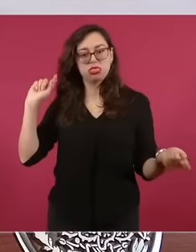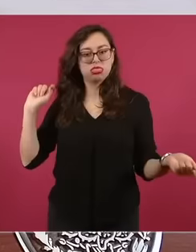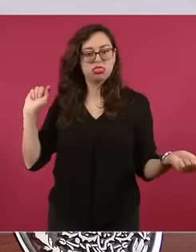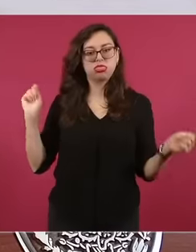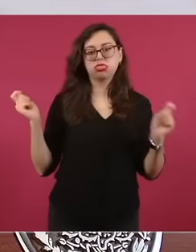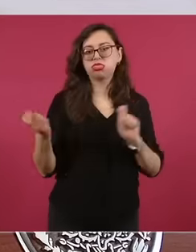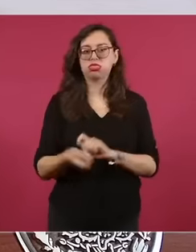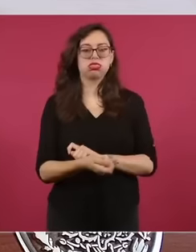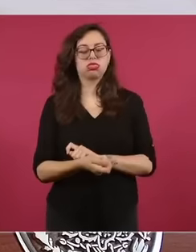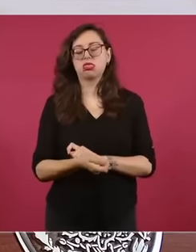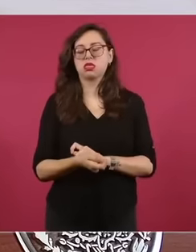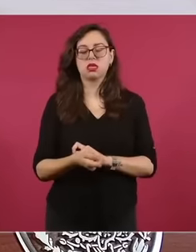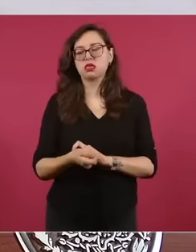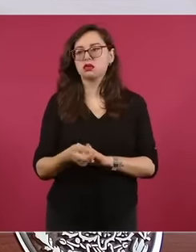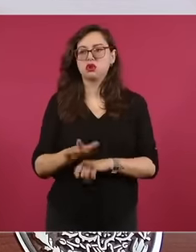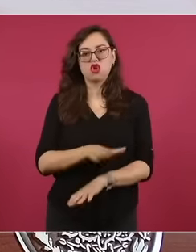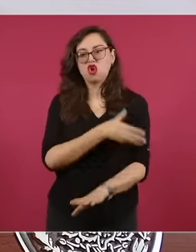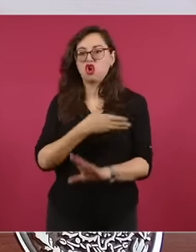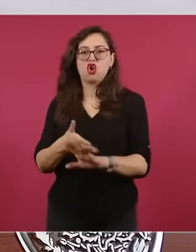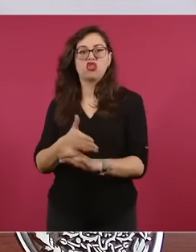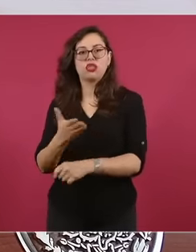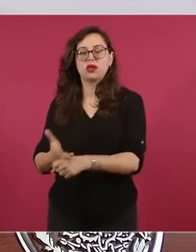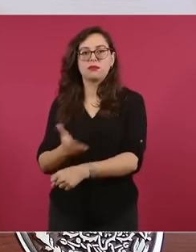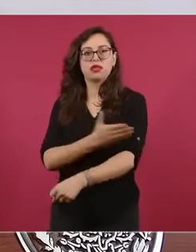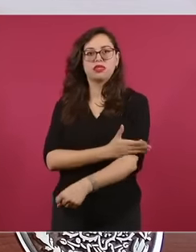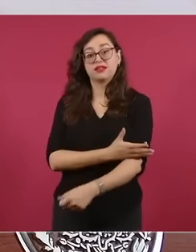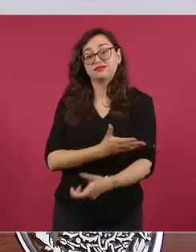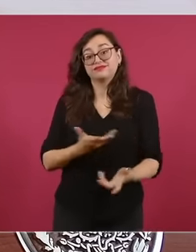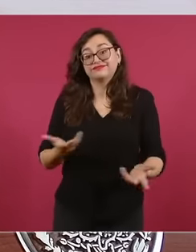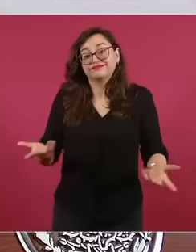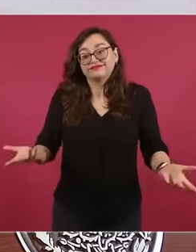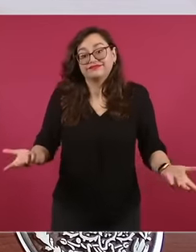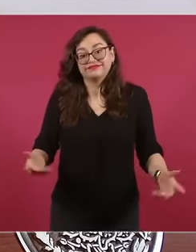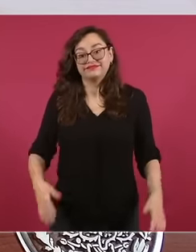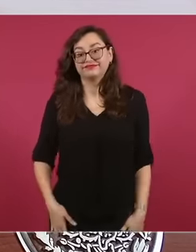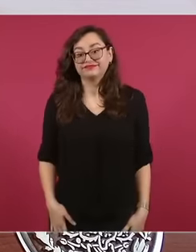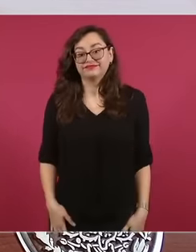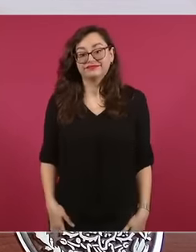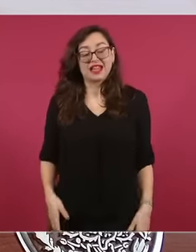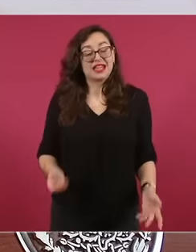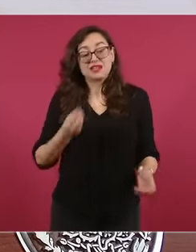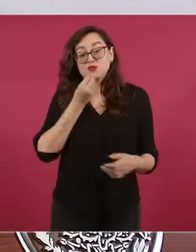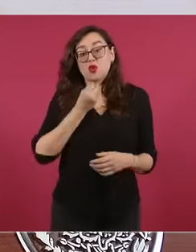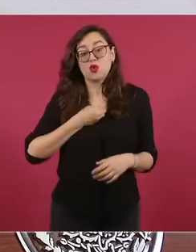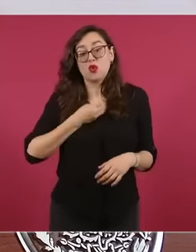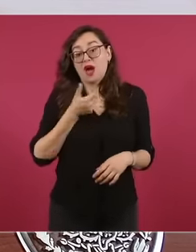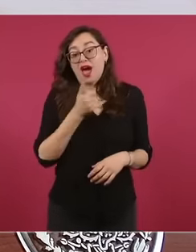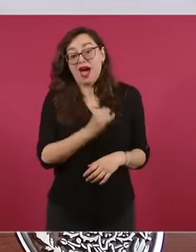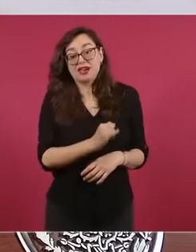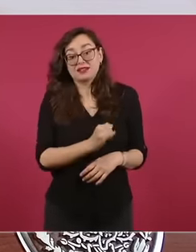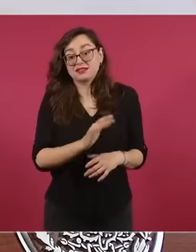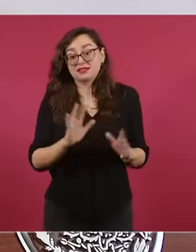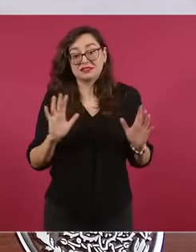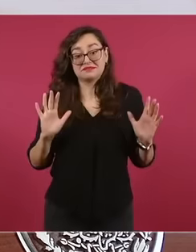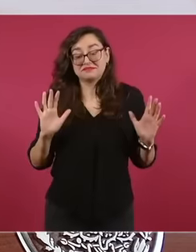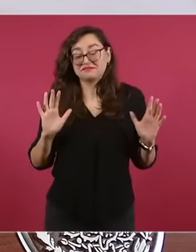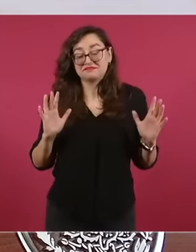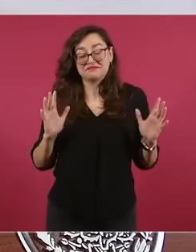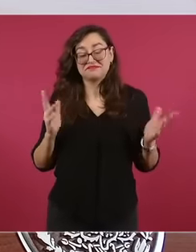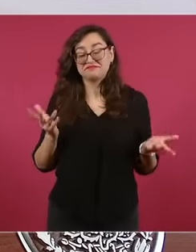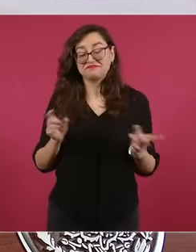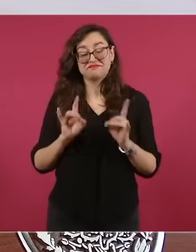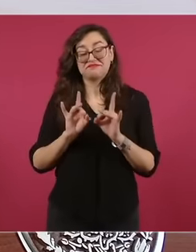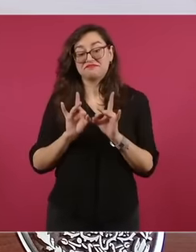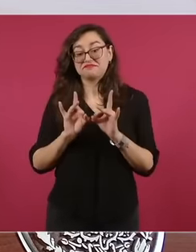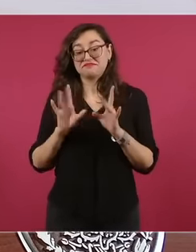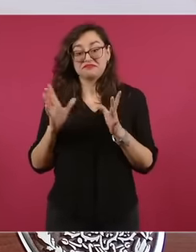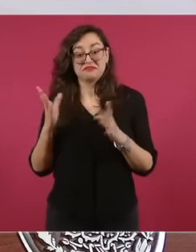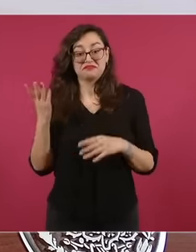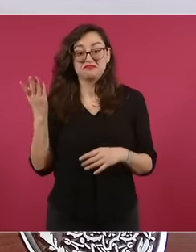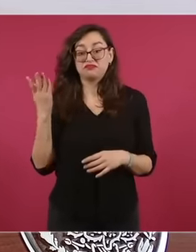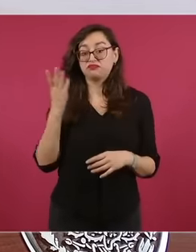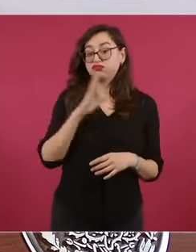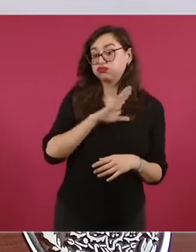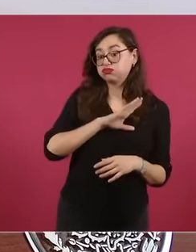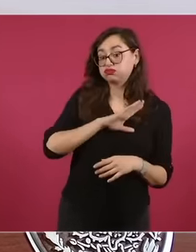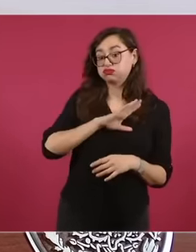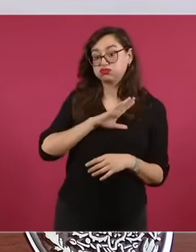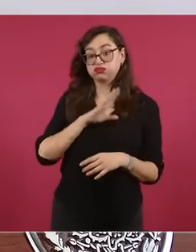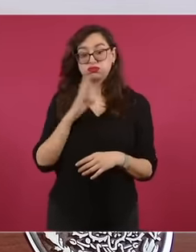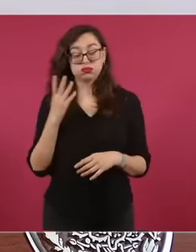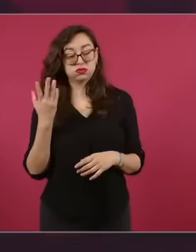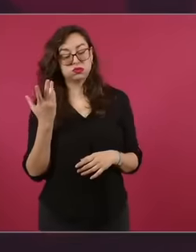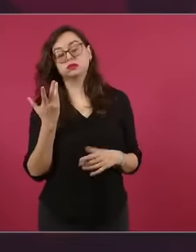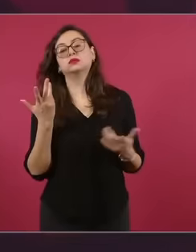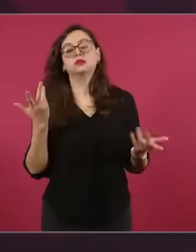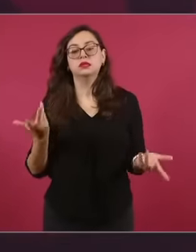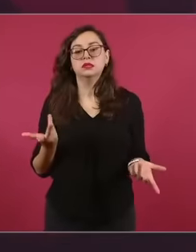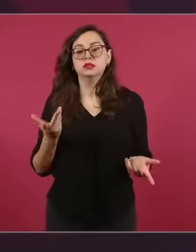that's how it is, he didn't become a very reactionary. Unfortunately, after the Triumph of the Revolution,